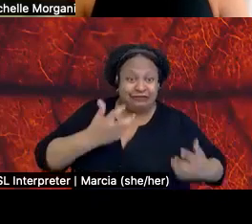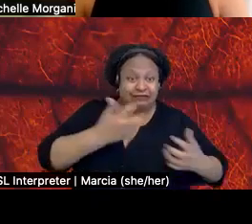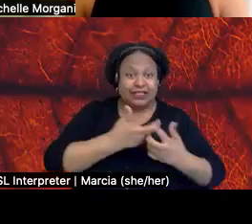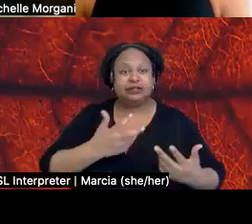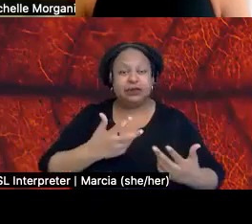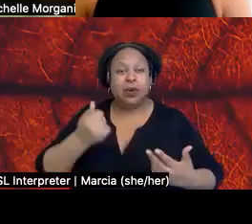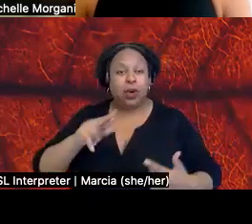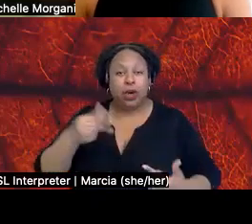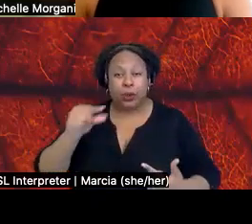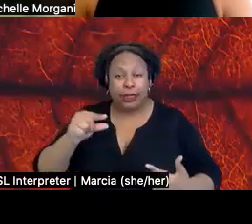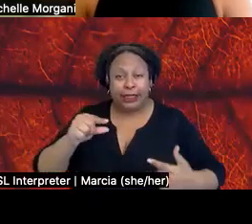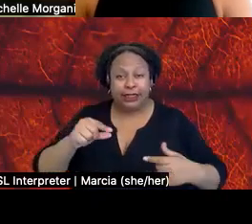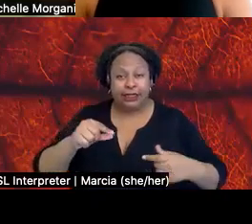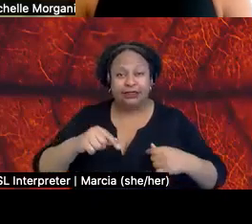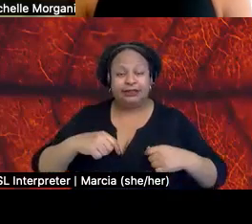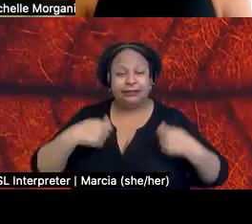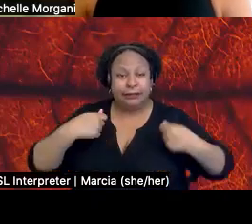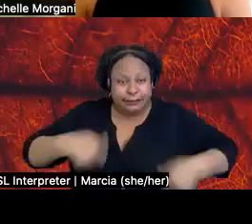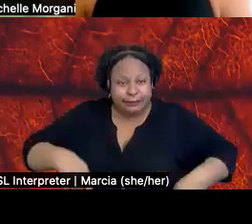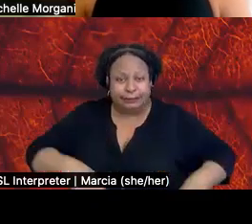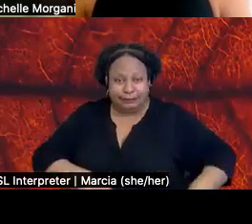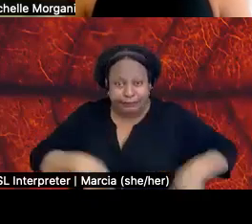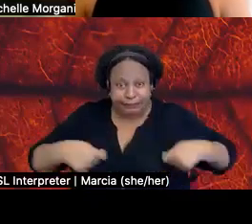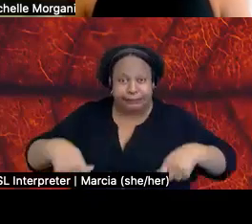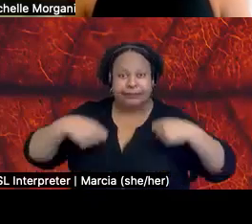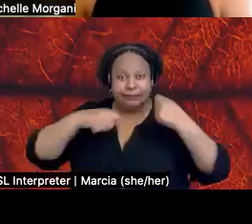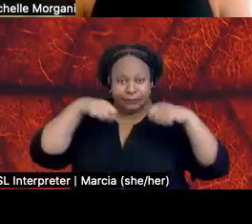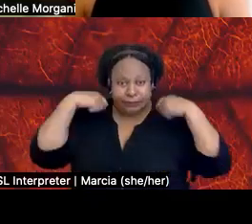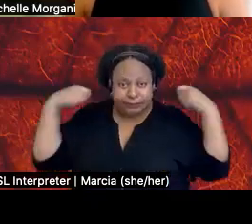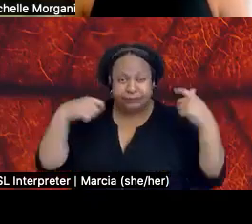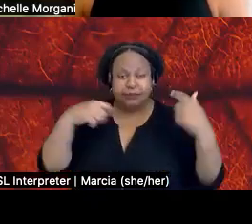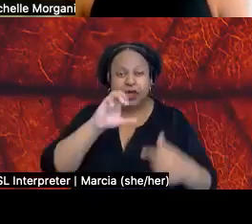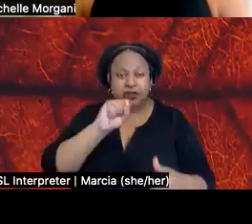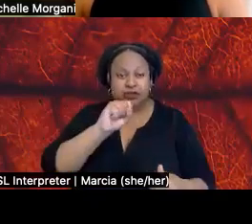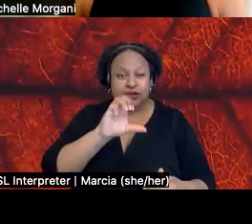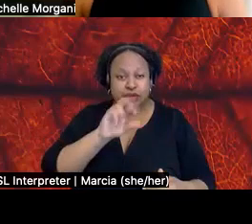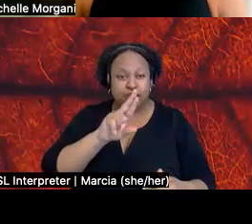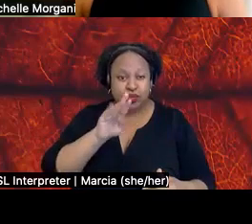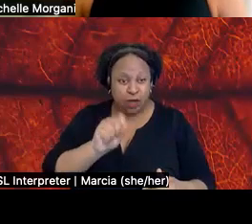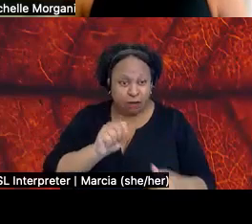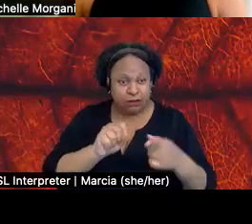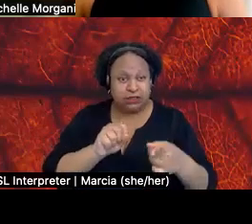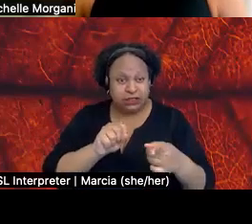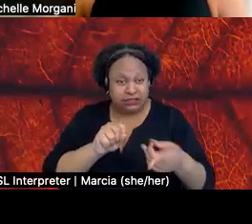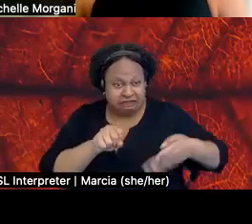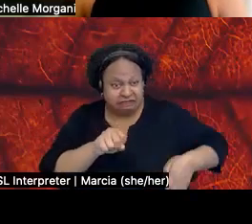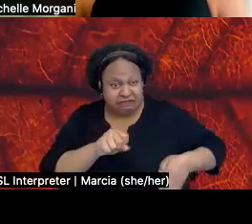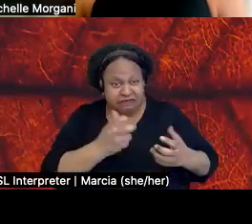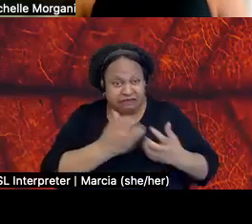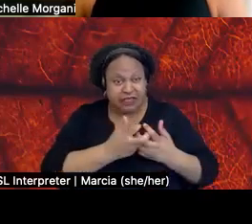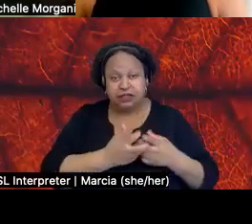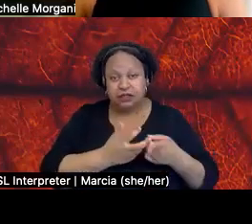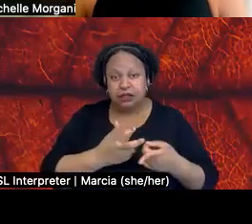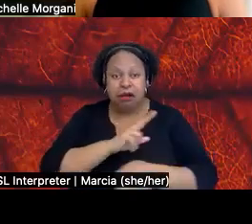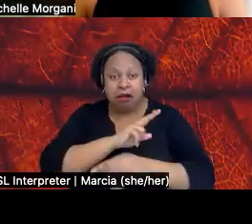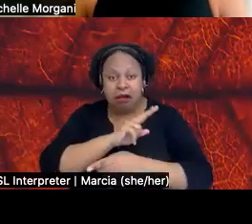Are those scrubs provided by the hospital? Or does the student have their choice of scrubs where they can choose the size of pocket?